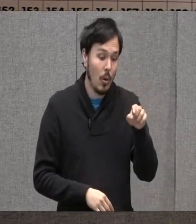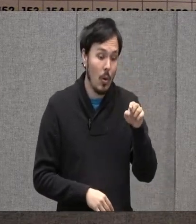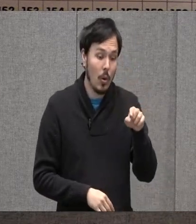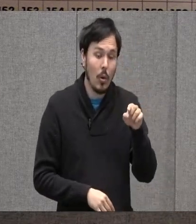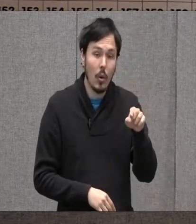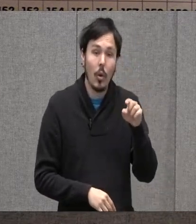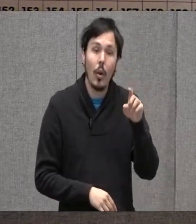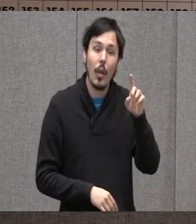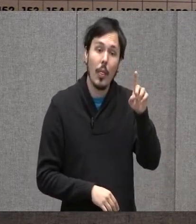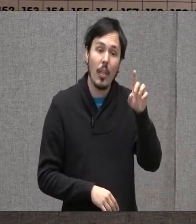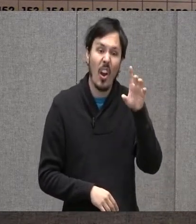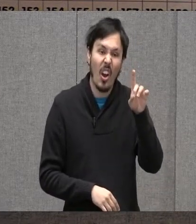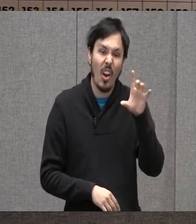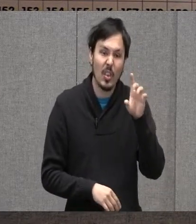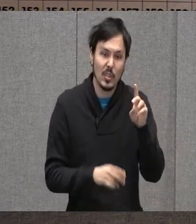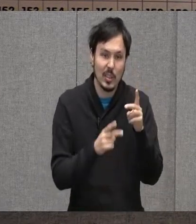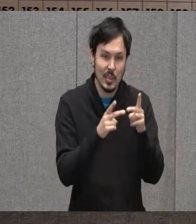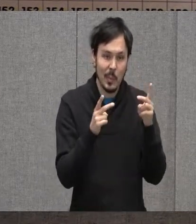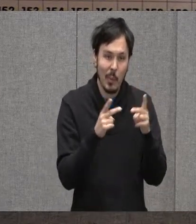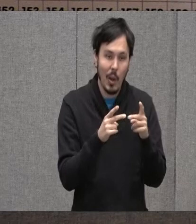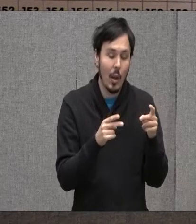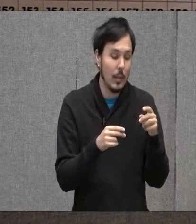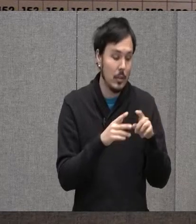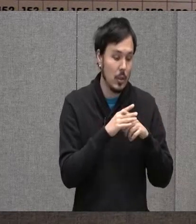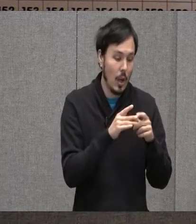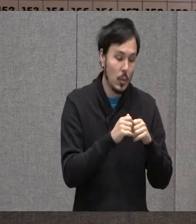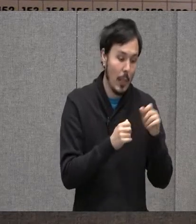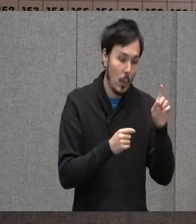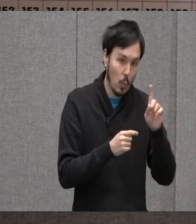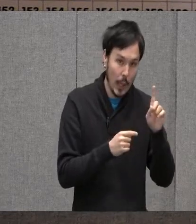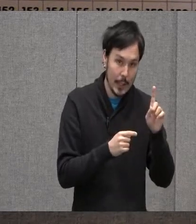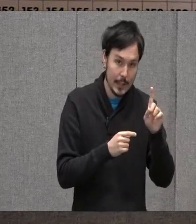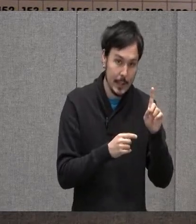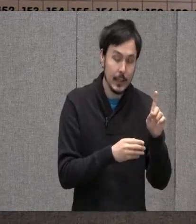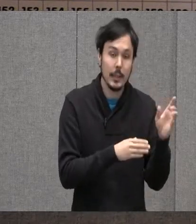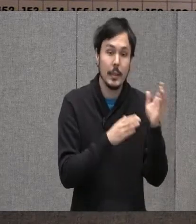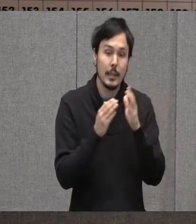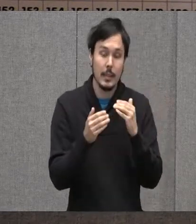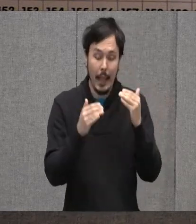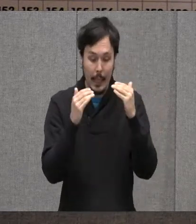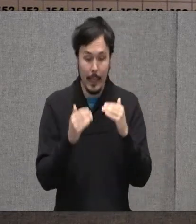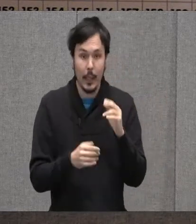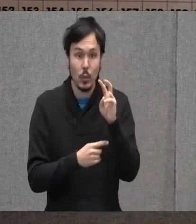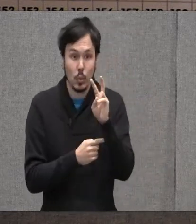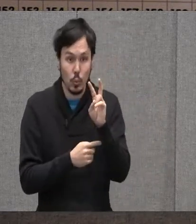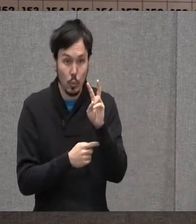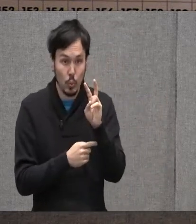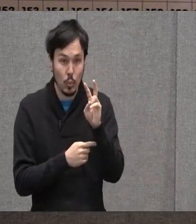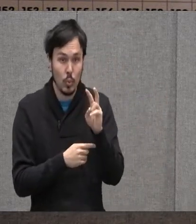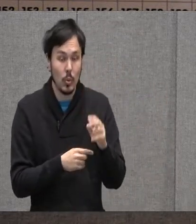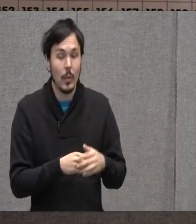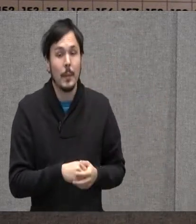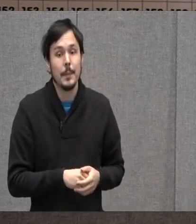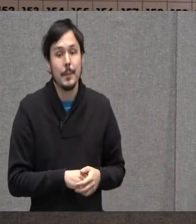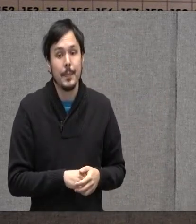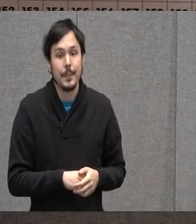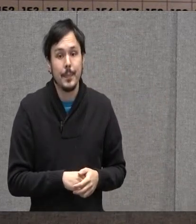the hundreds spot, right? We have twos then, so it's changing to a two.